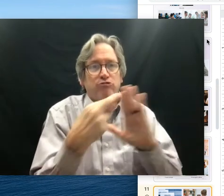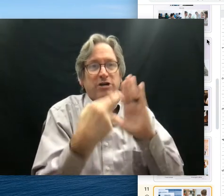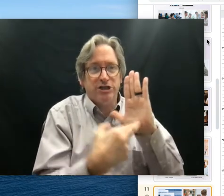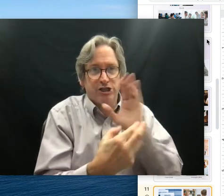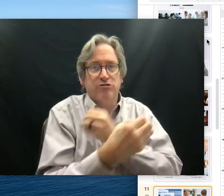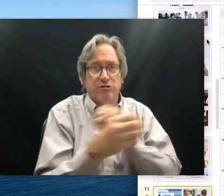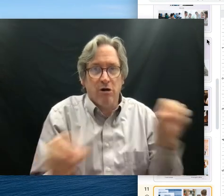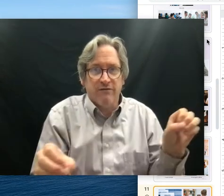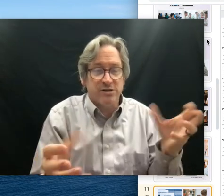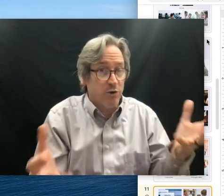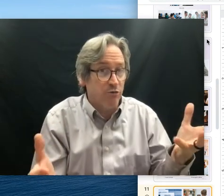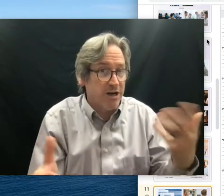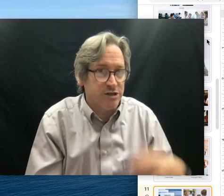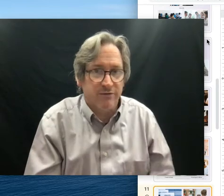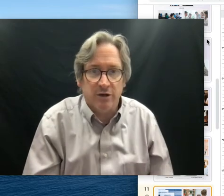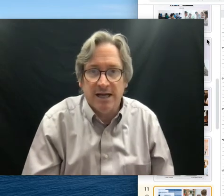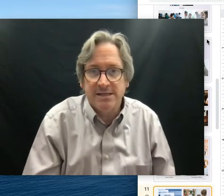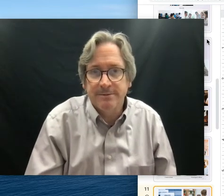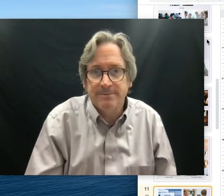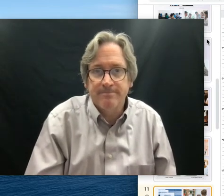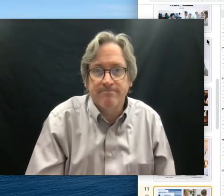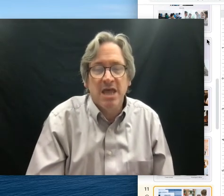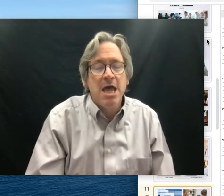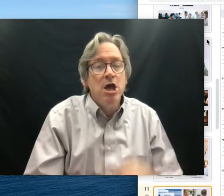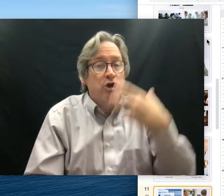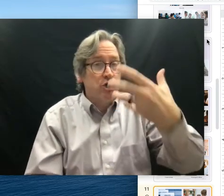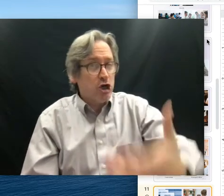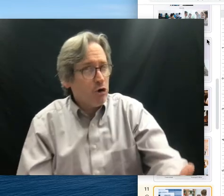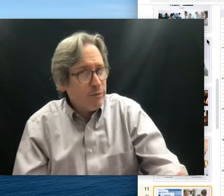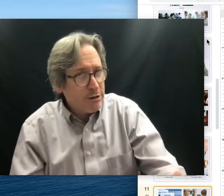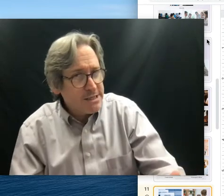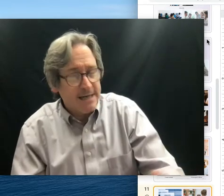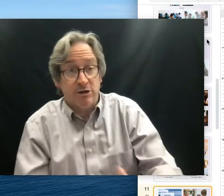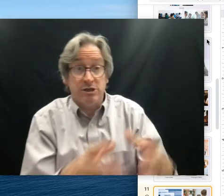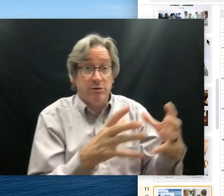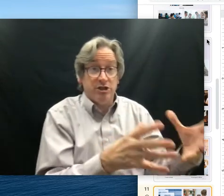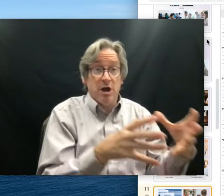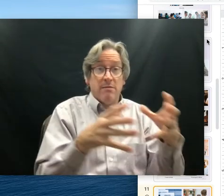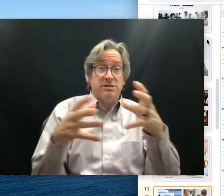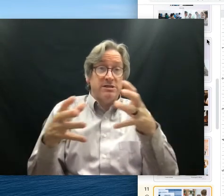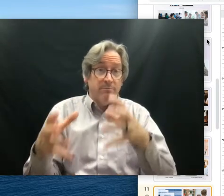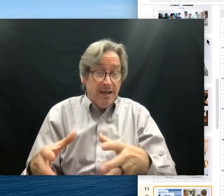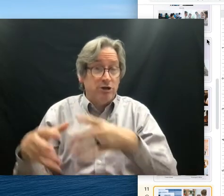register office where you register for classes career center so it's jobs major